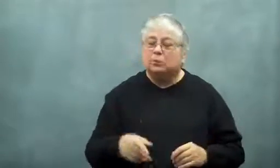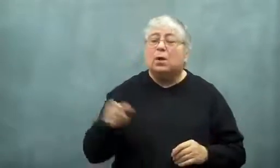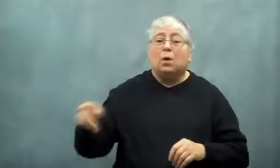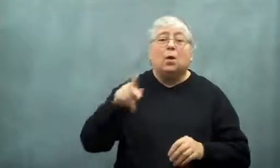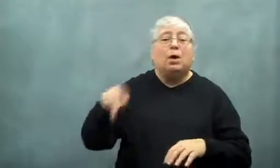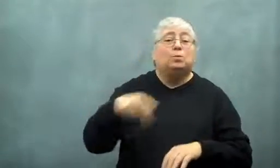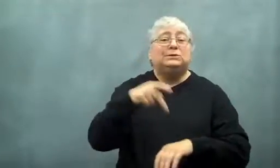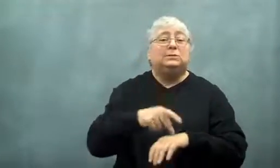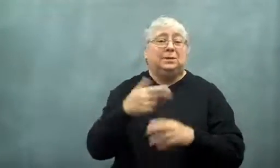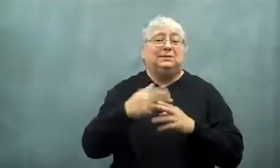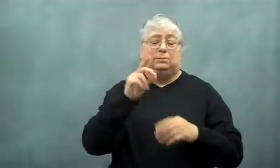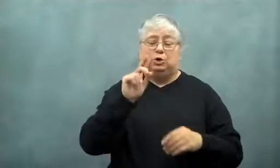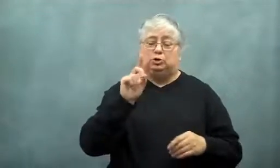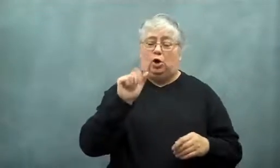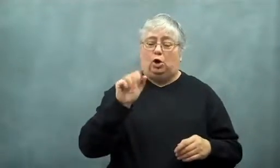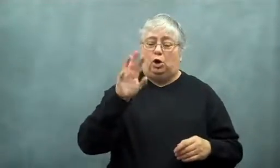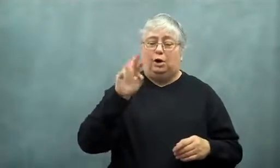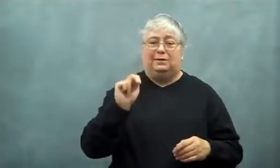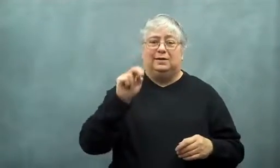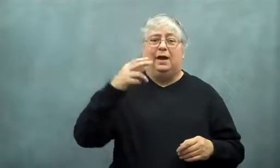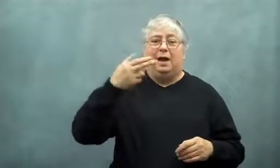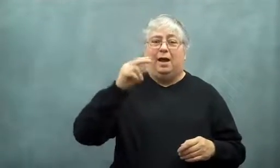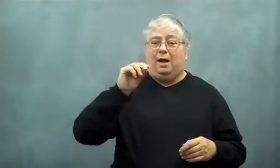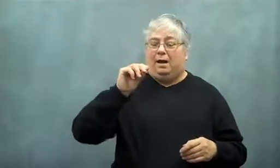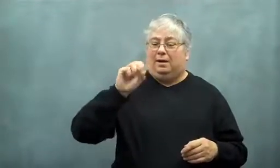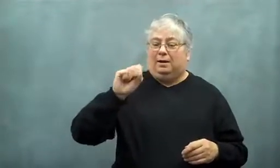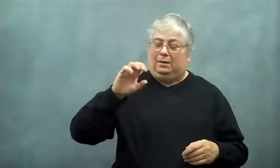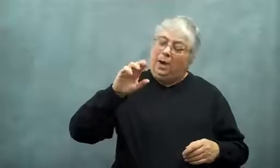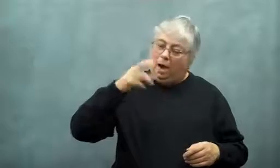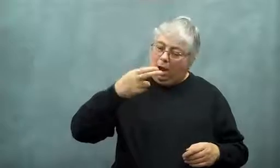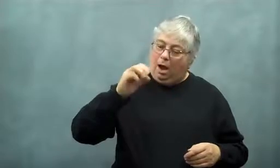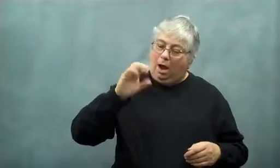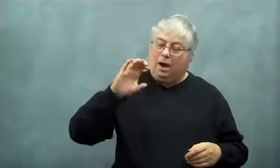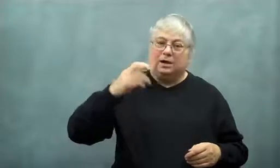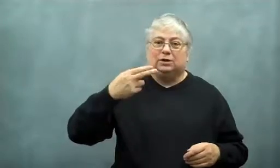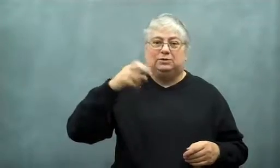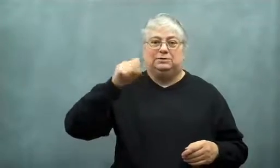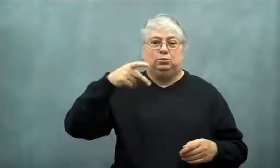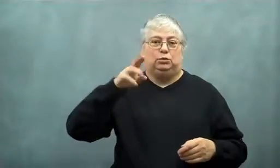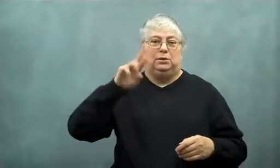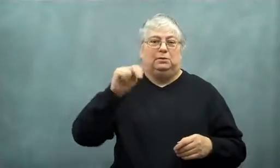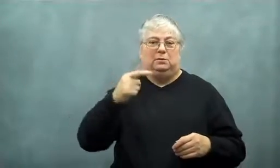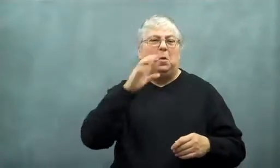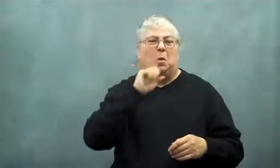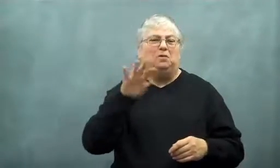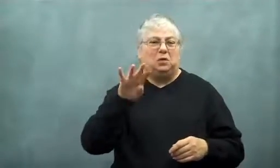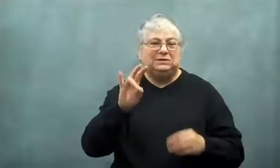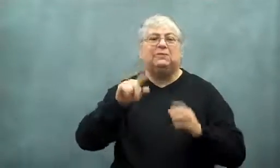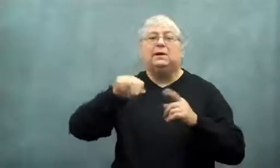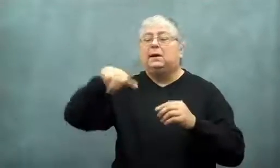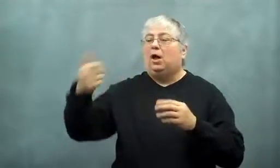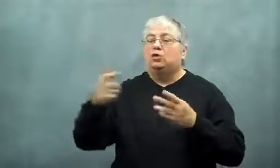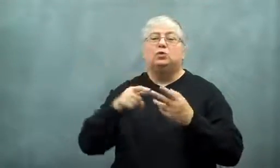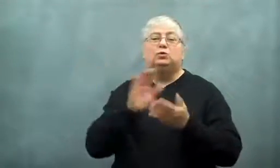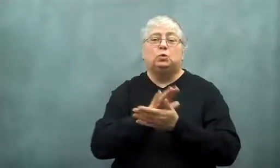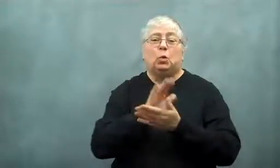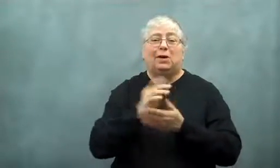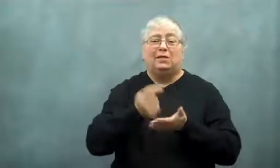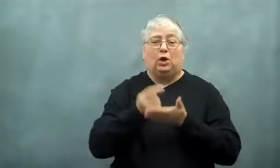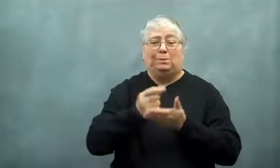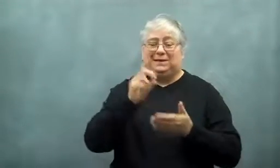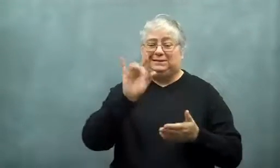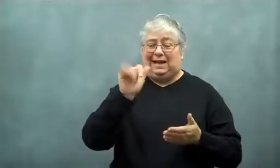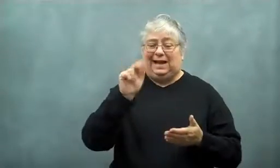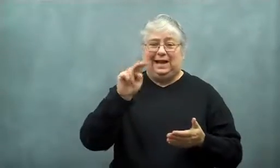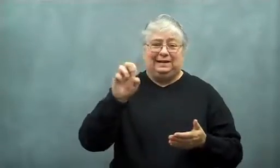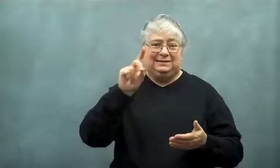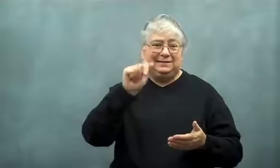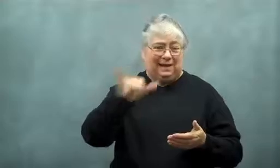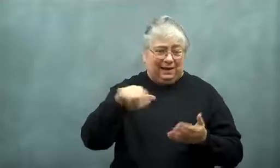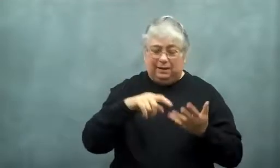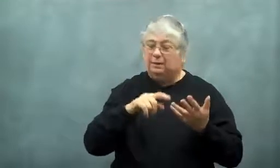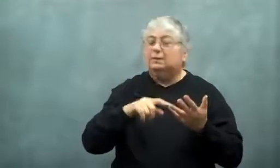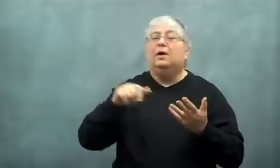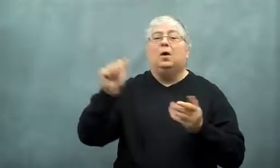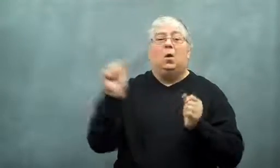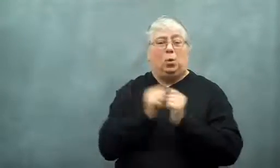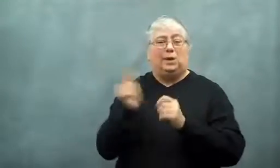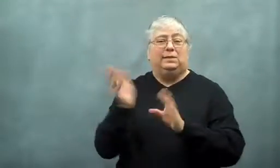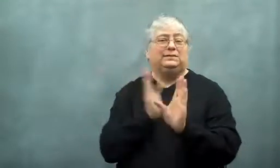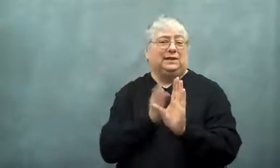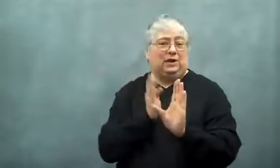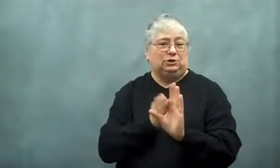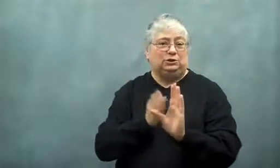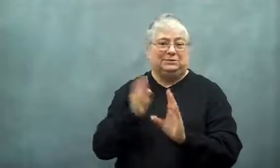Principal Dawn Hochsprung, who was 47, school therapist Diane Day,